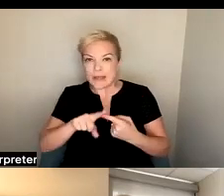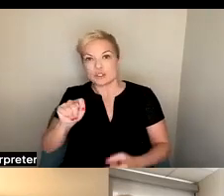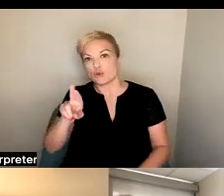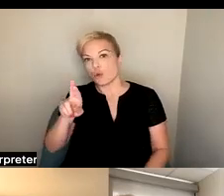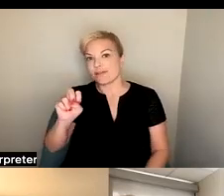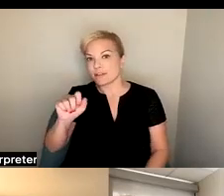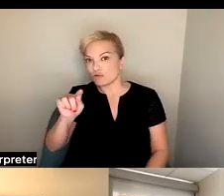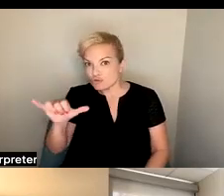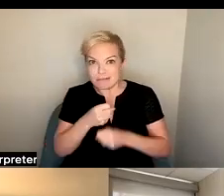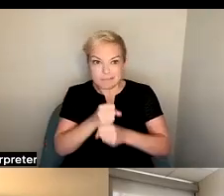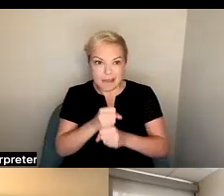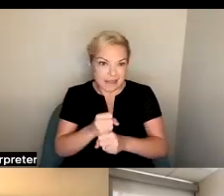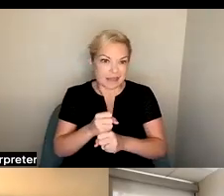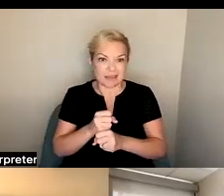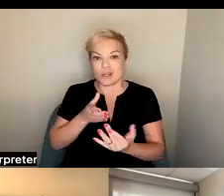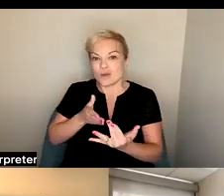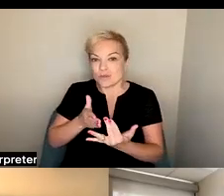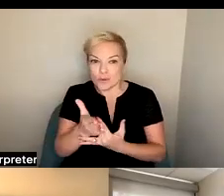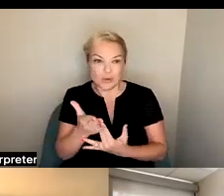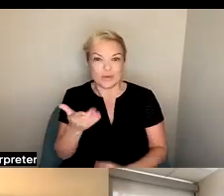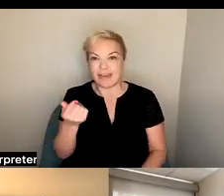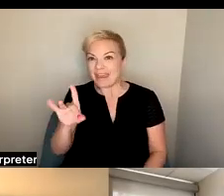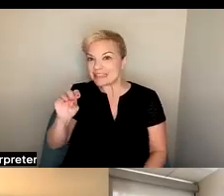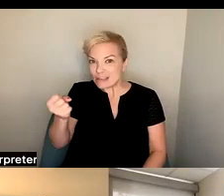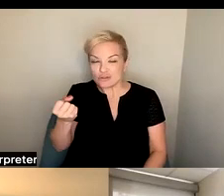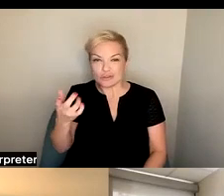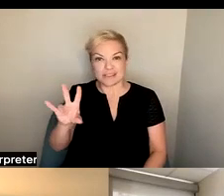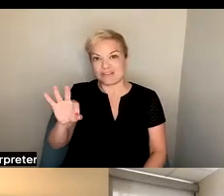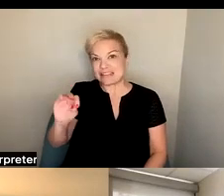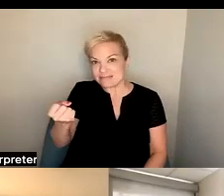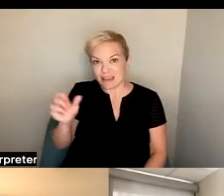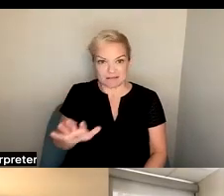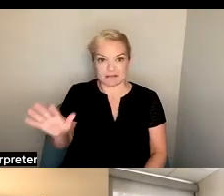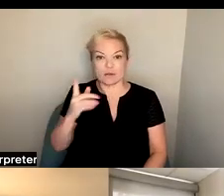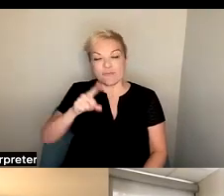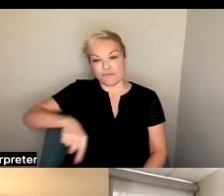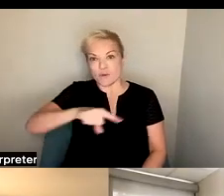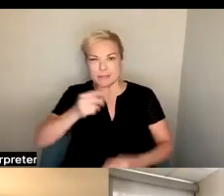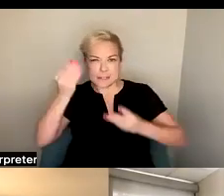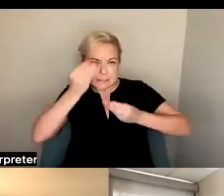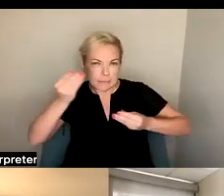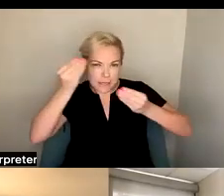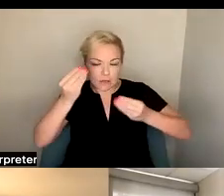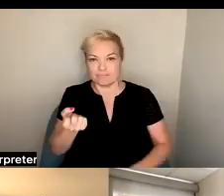the 1790s. You know, for Haudenosaunee people and thinkers, there's three big meta-narratives that